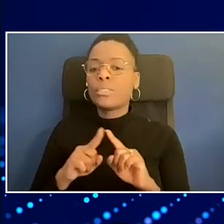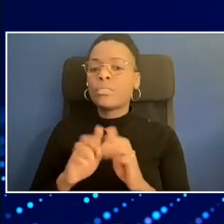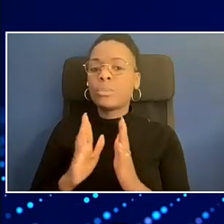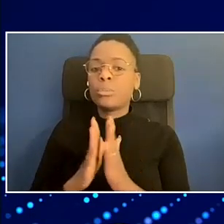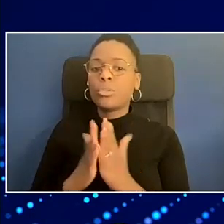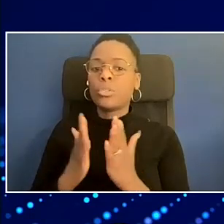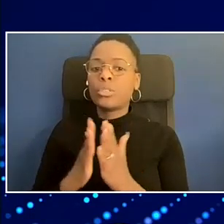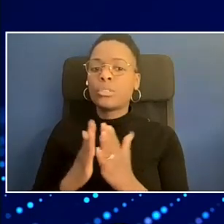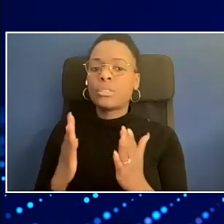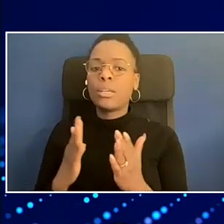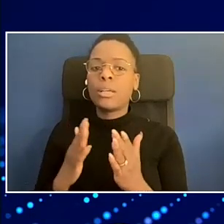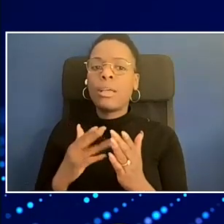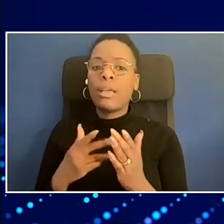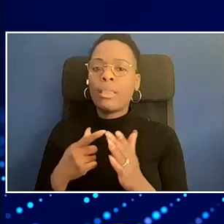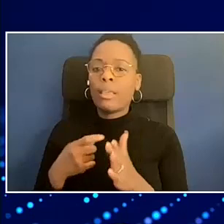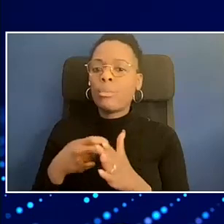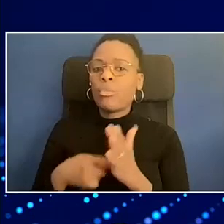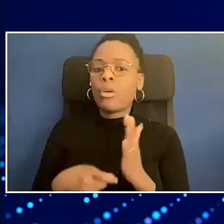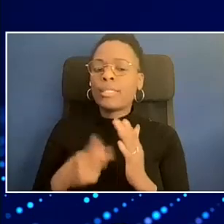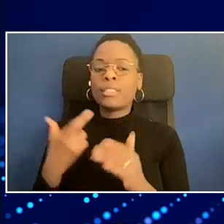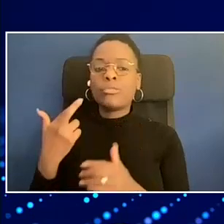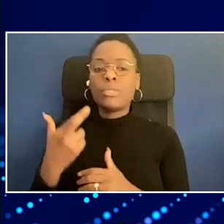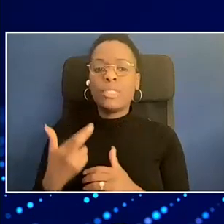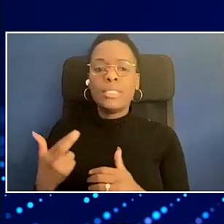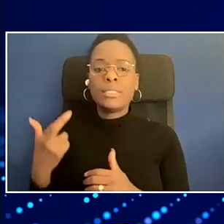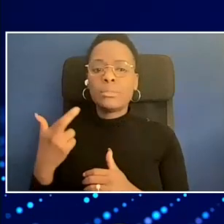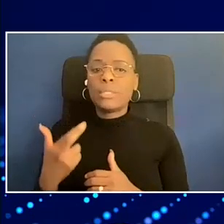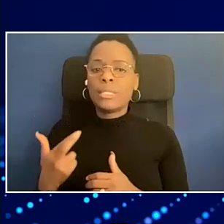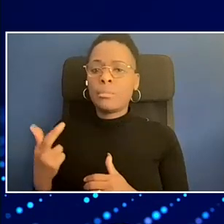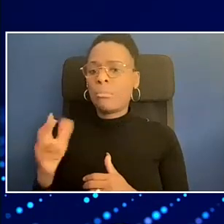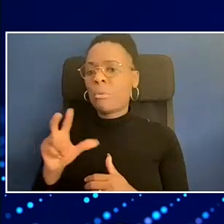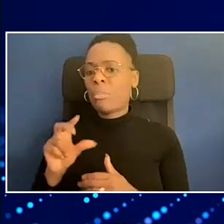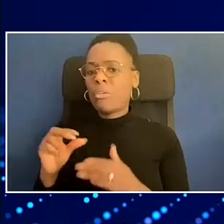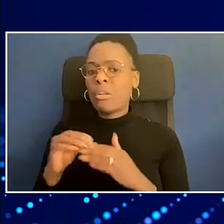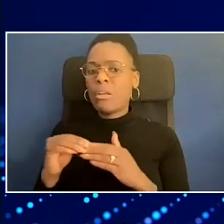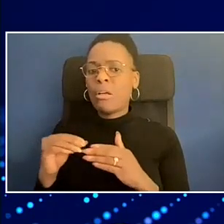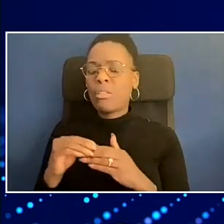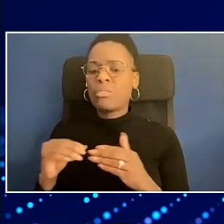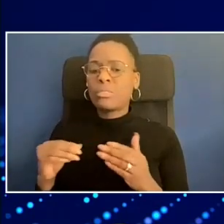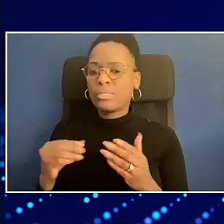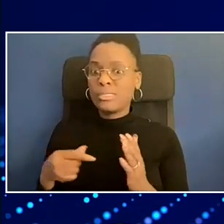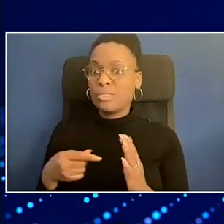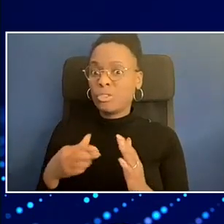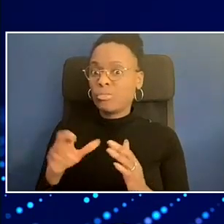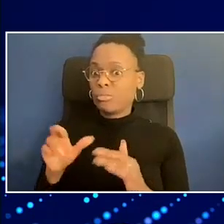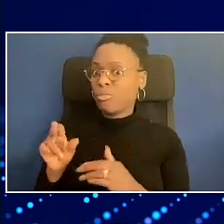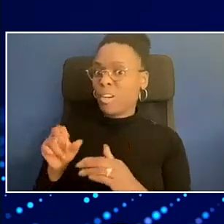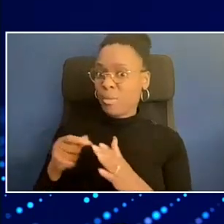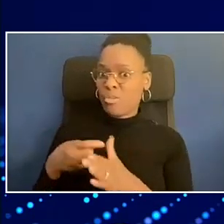It's not- which is unheard of in the realm of textbooks. But yes, we do that. Maybe not anymore.